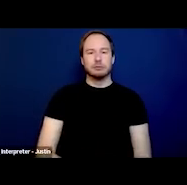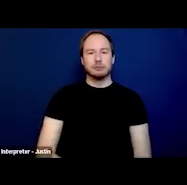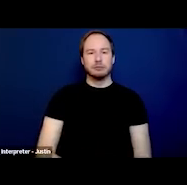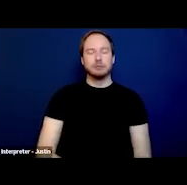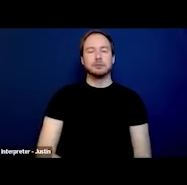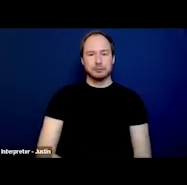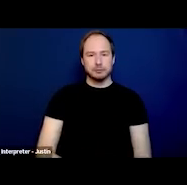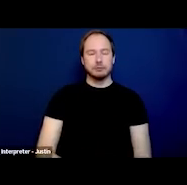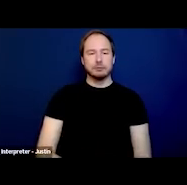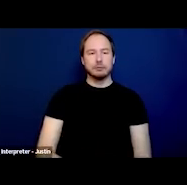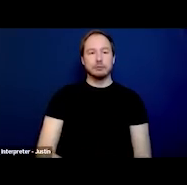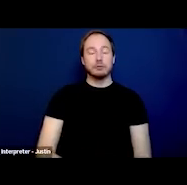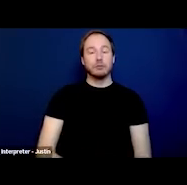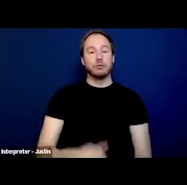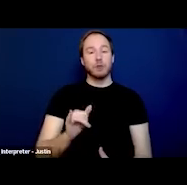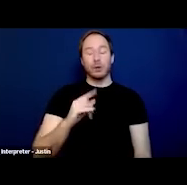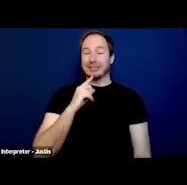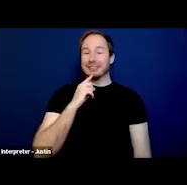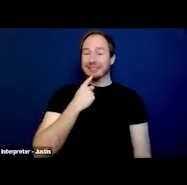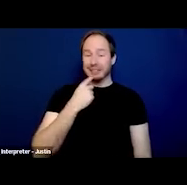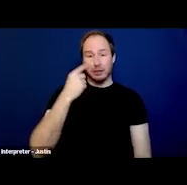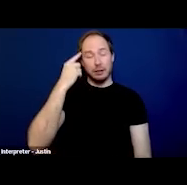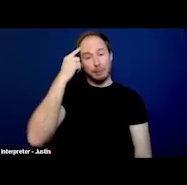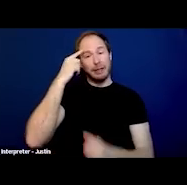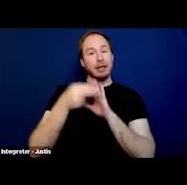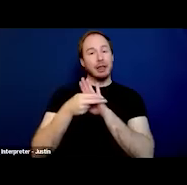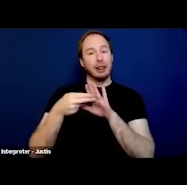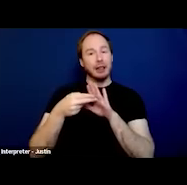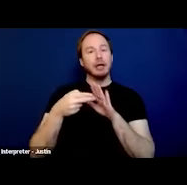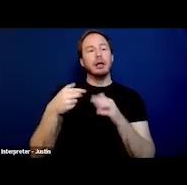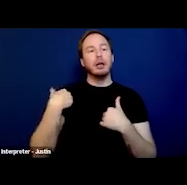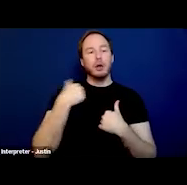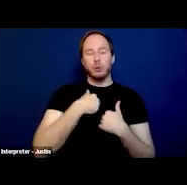So then with regard with serious mental illnesses, while I just established that mental illness itself